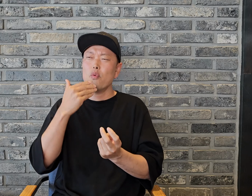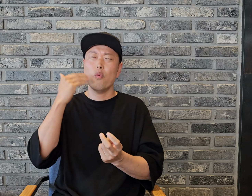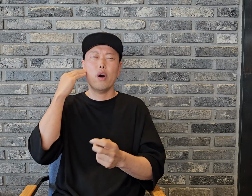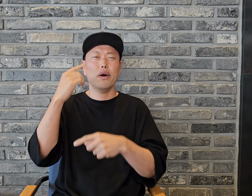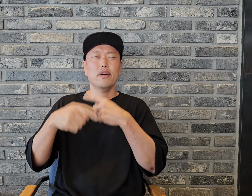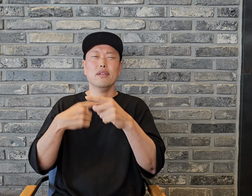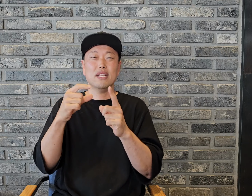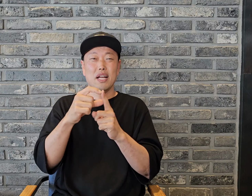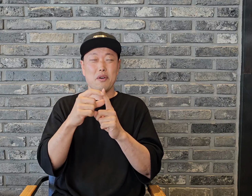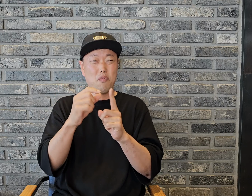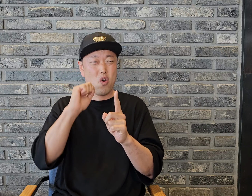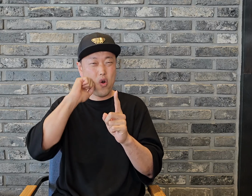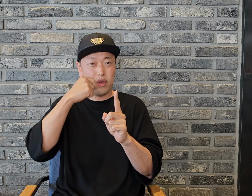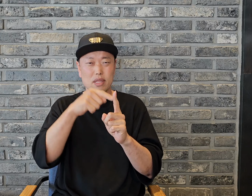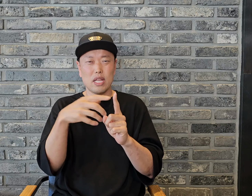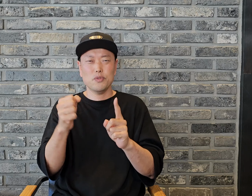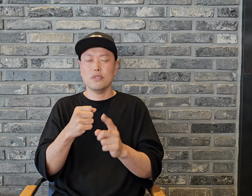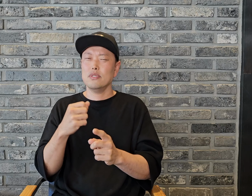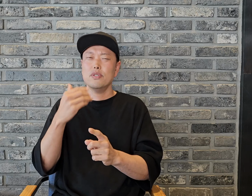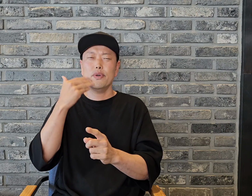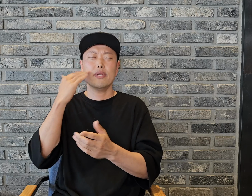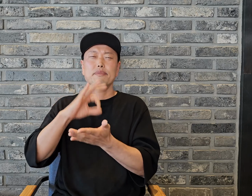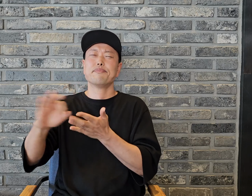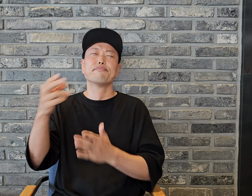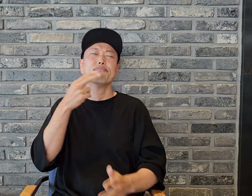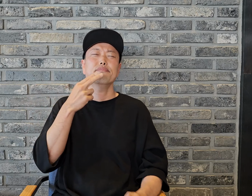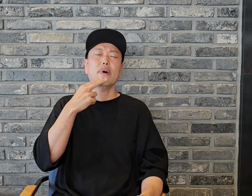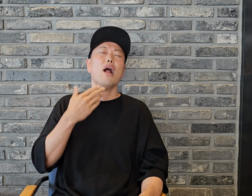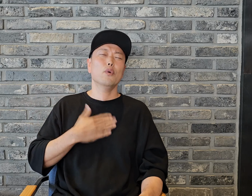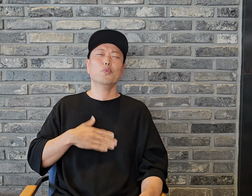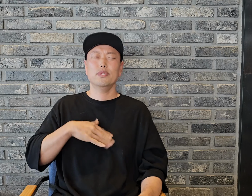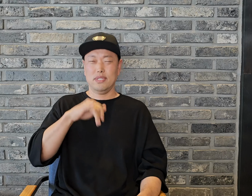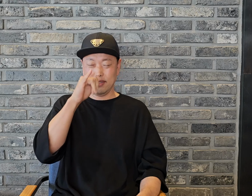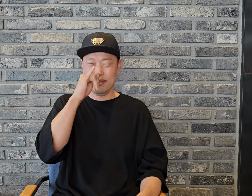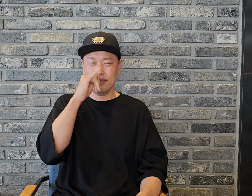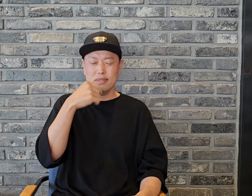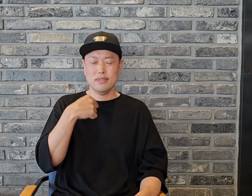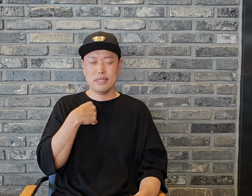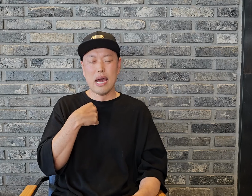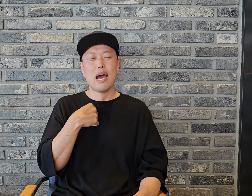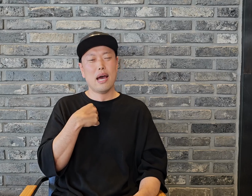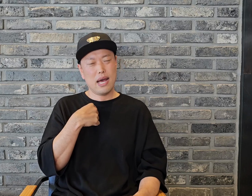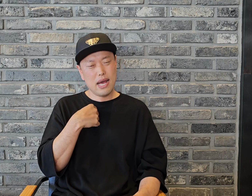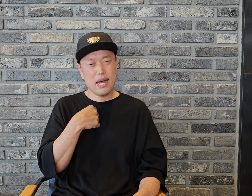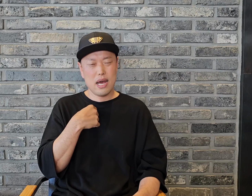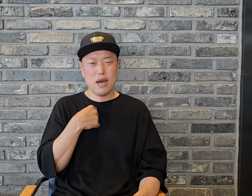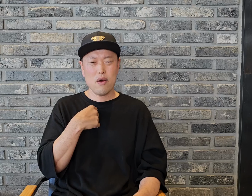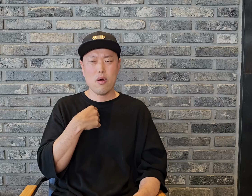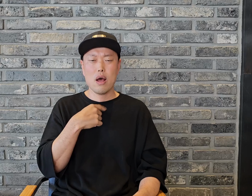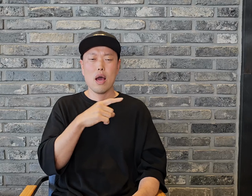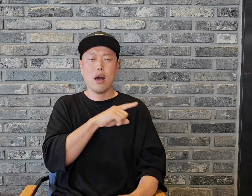Deaf people tend not to use difficult sign language words. I know that. Ah...!